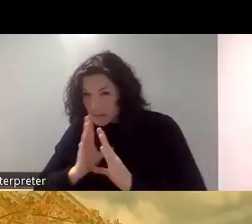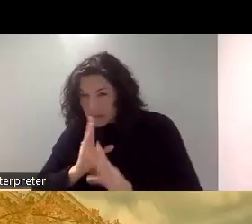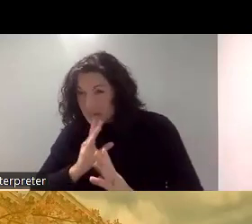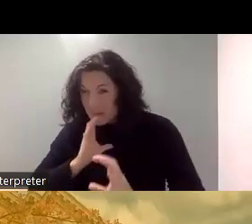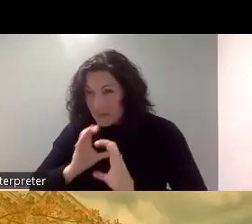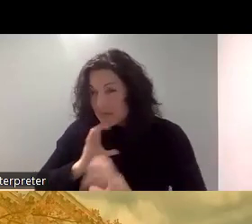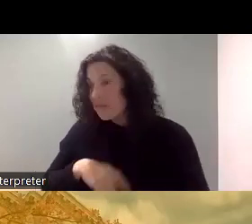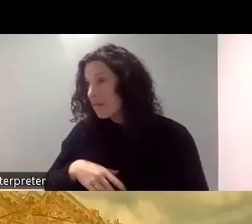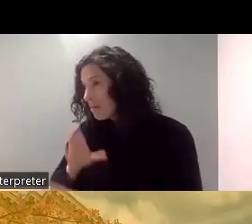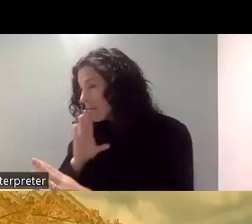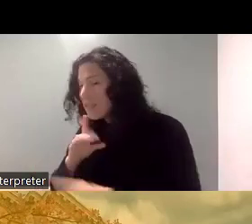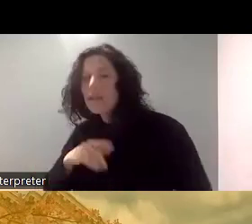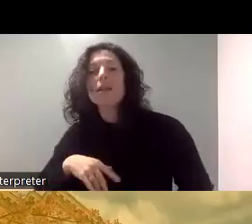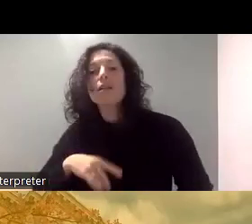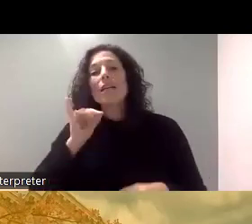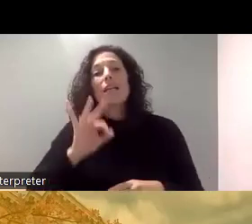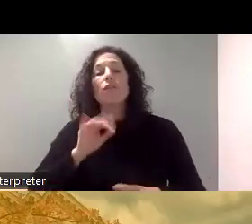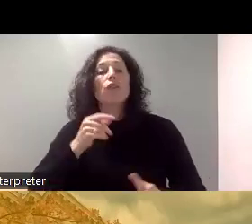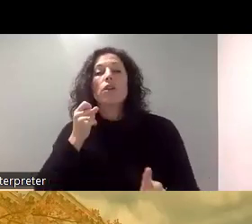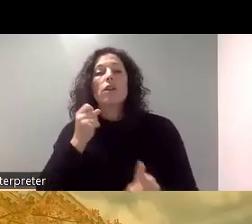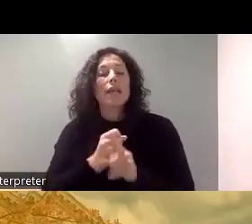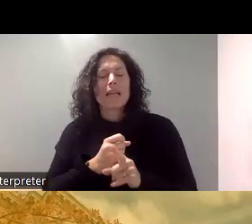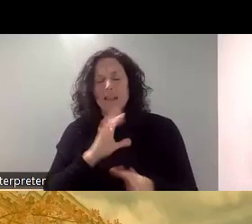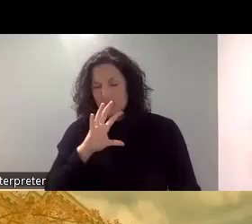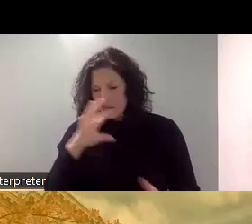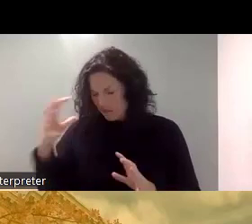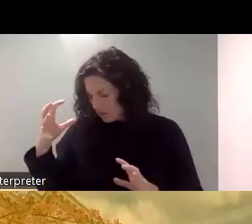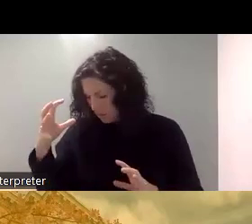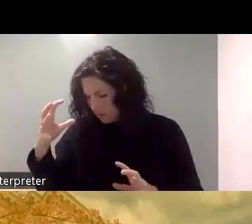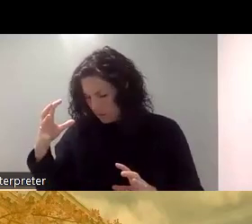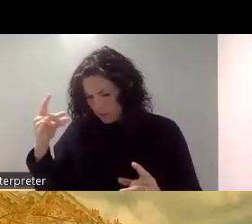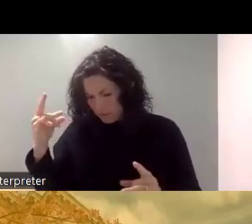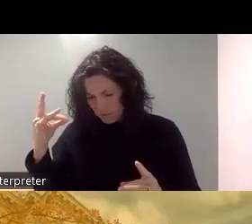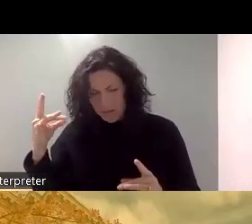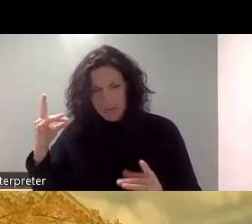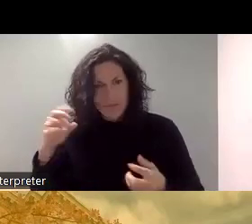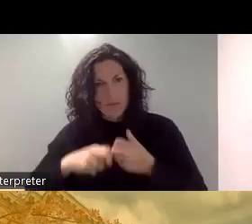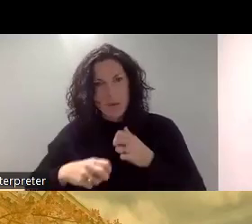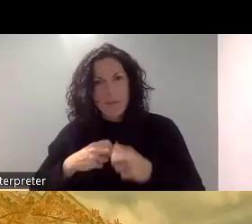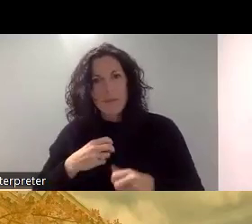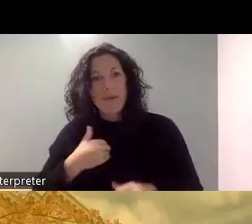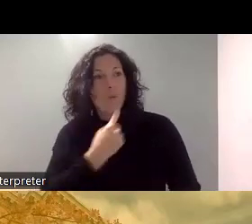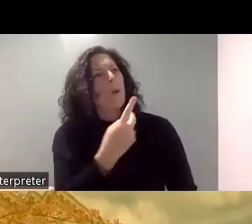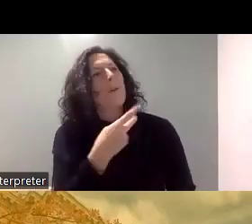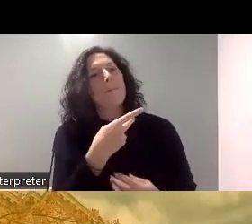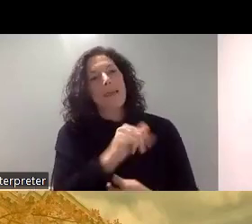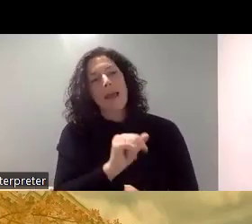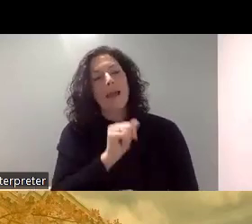so that if you're hitting a glitch, if you've got one PI who is simply not going to make